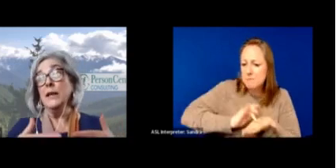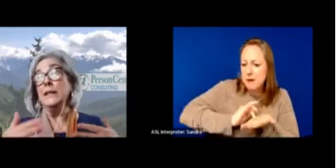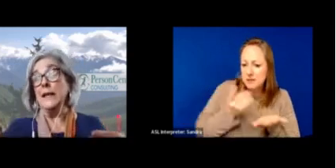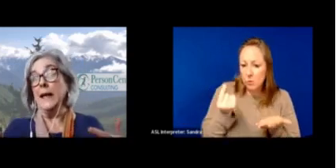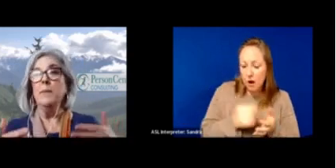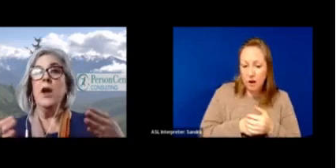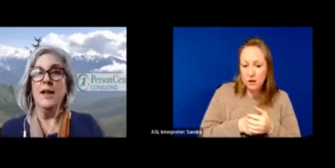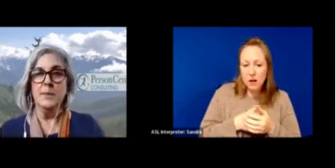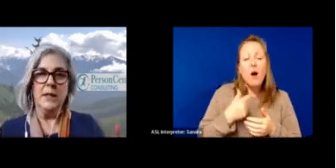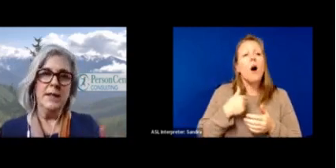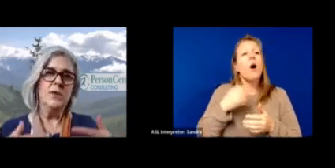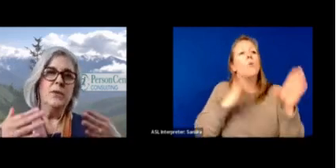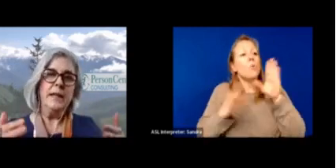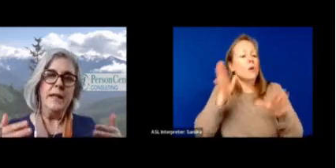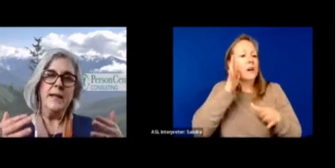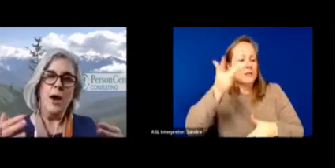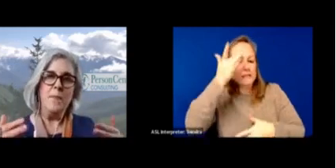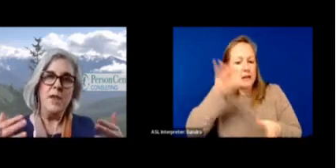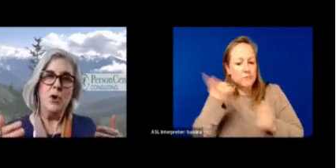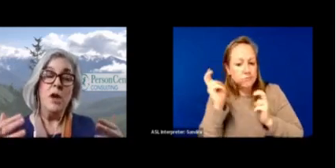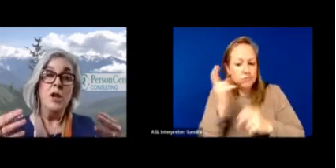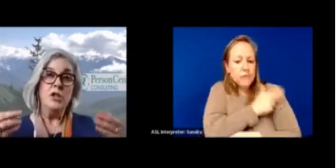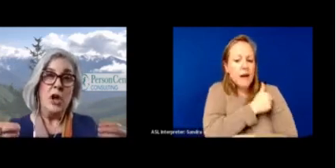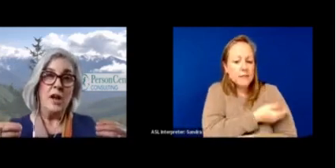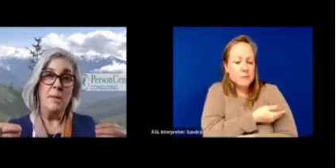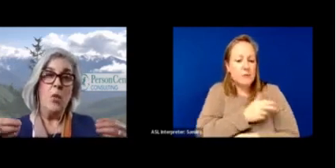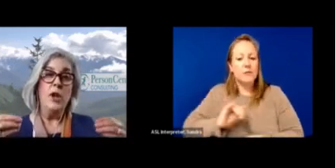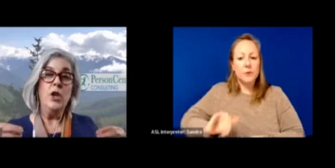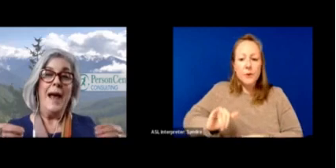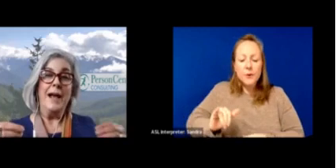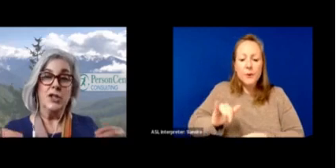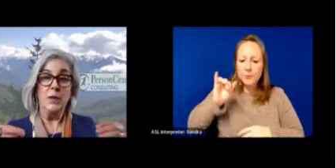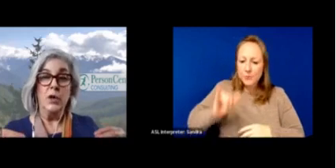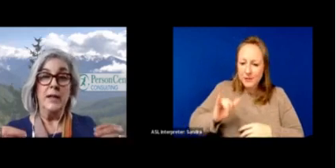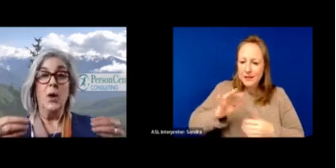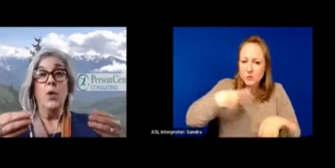they'll get sick in the hospital. And so we really need to help people talk about what are you actually worried that